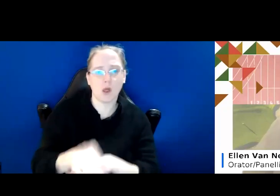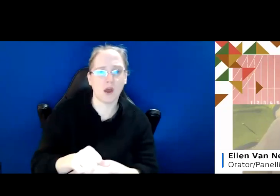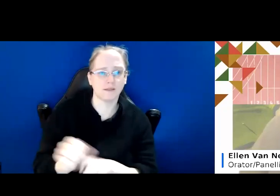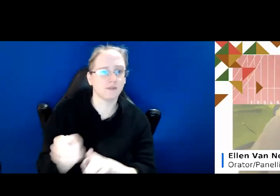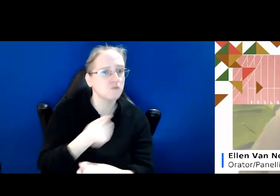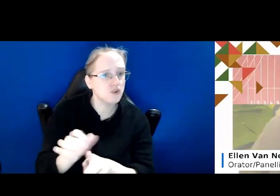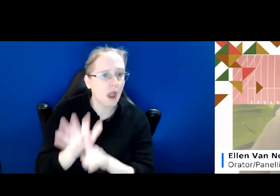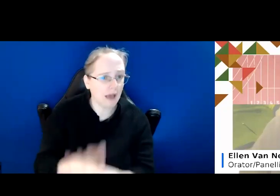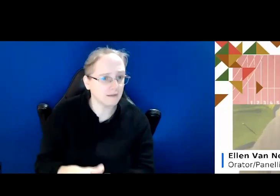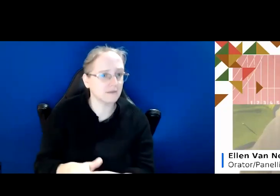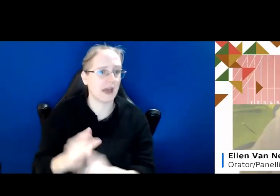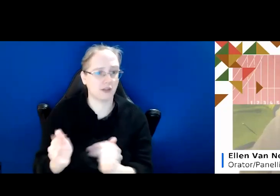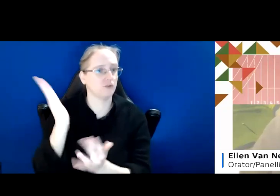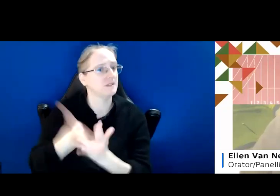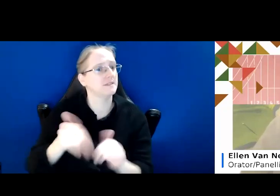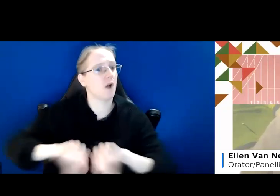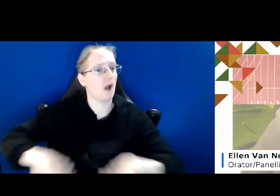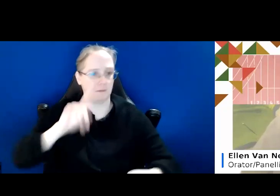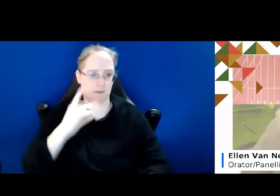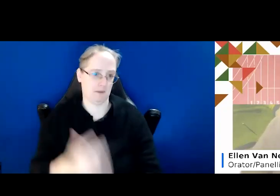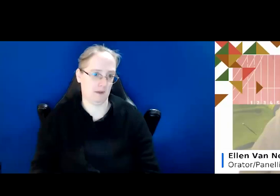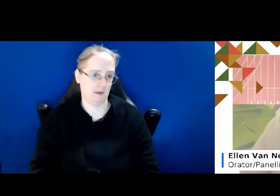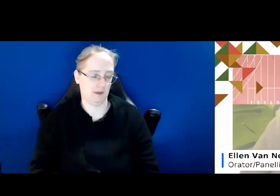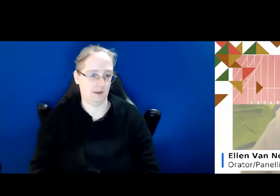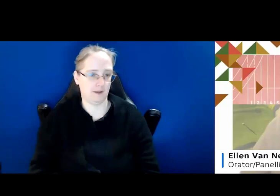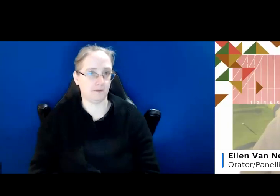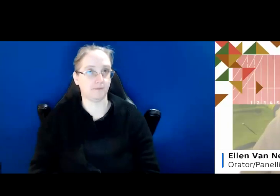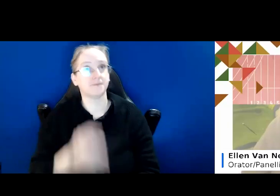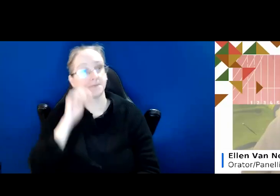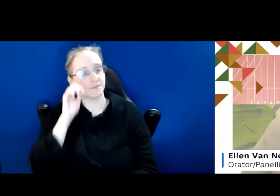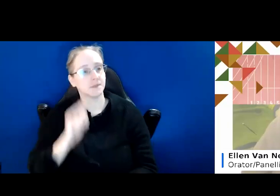being apolitical relates to a clear narrative of triumph